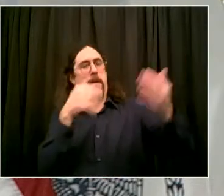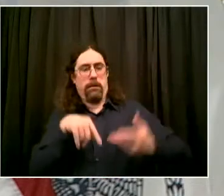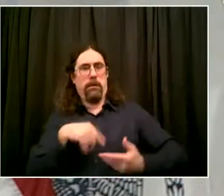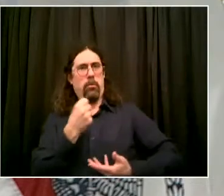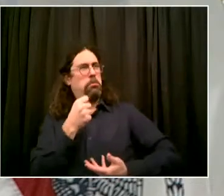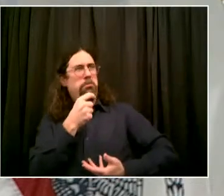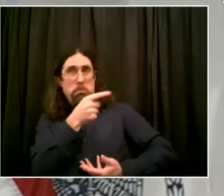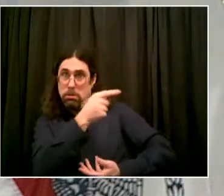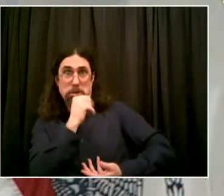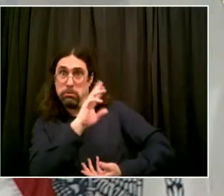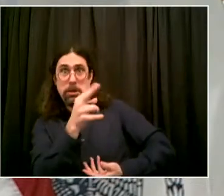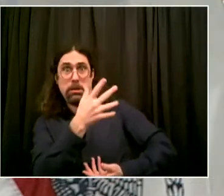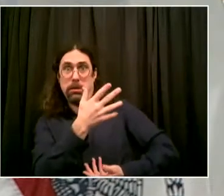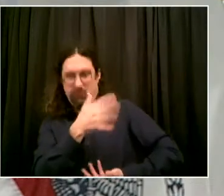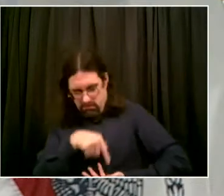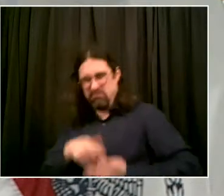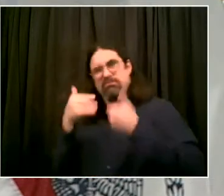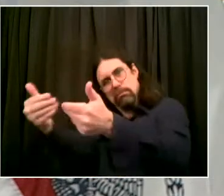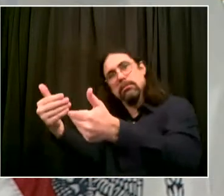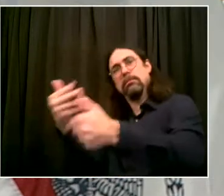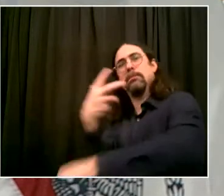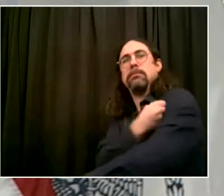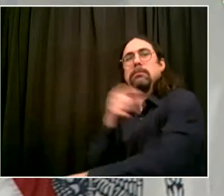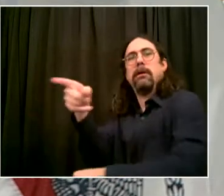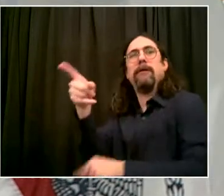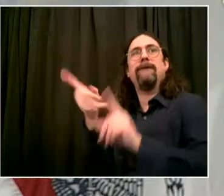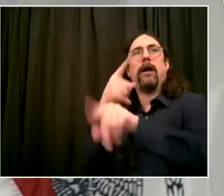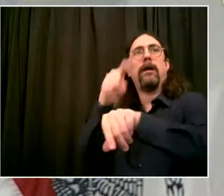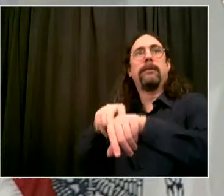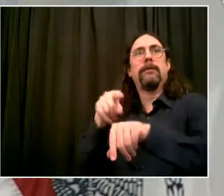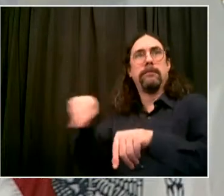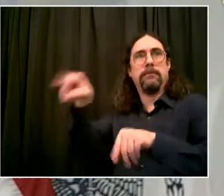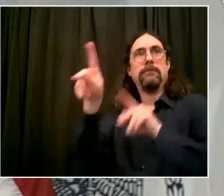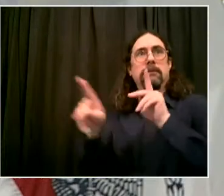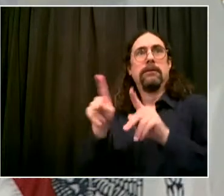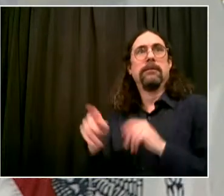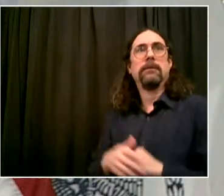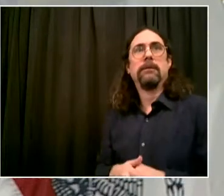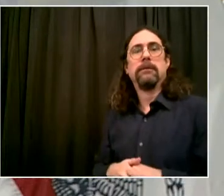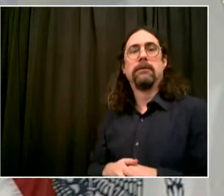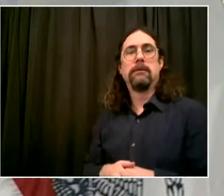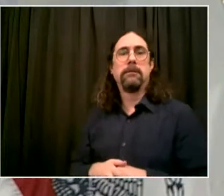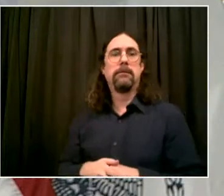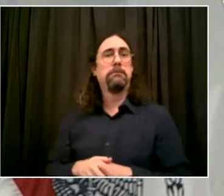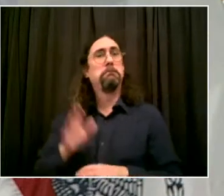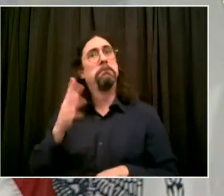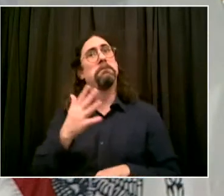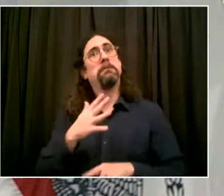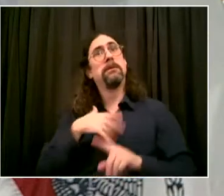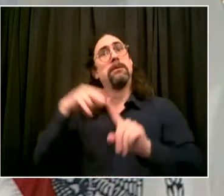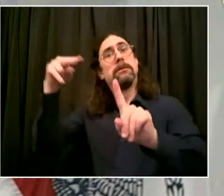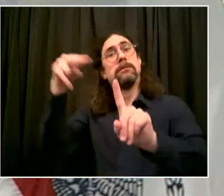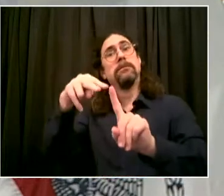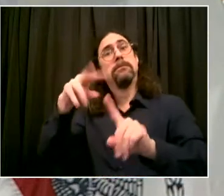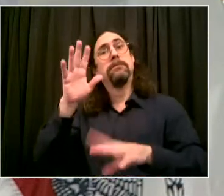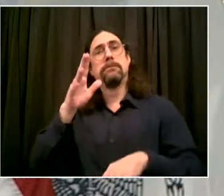EVEN IF WE HAVE TO SAY TO PEOPLE, YOUR SECOND DOSE IS GOING TO BE E SLIGHTLY DELAYED IT IS STILL